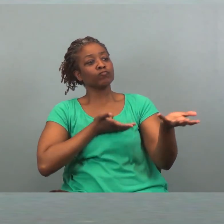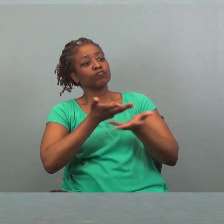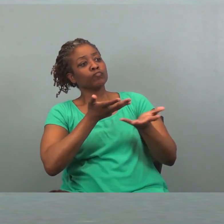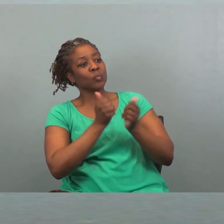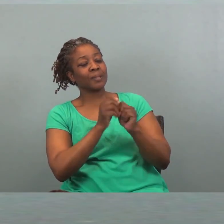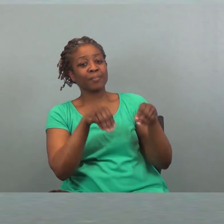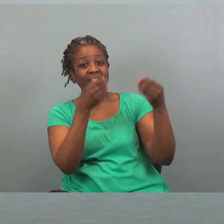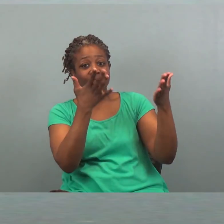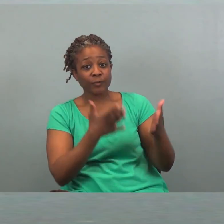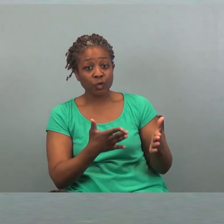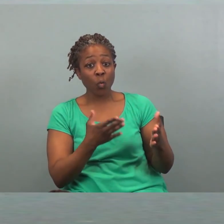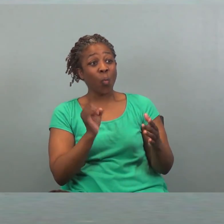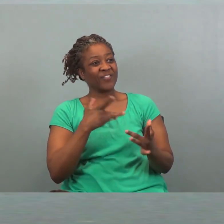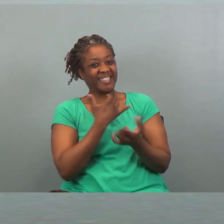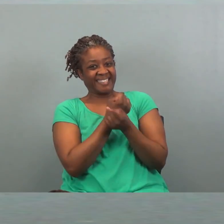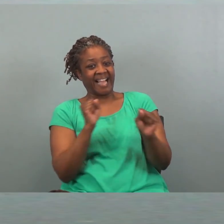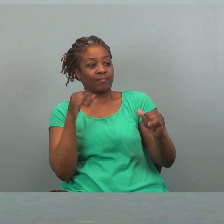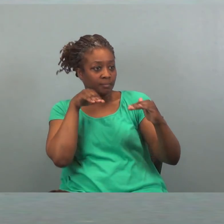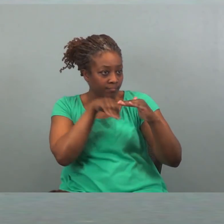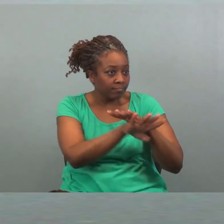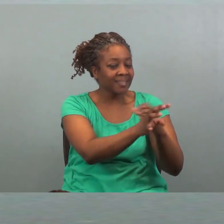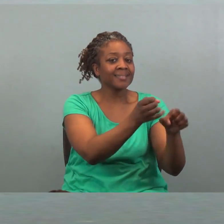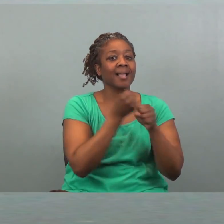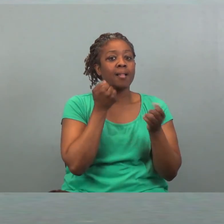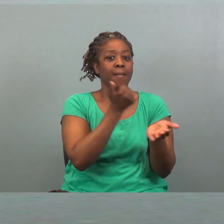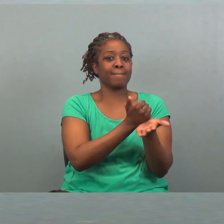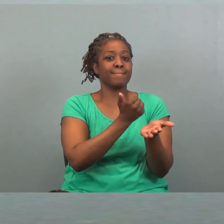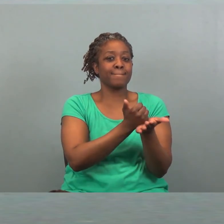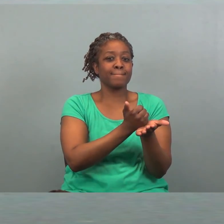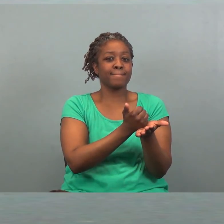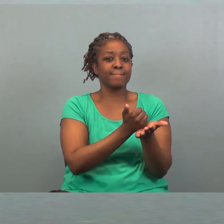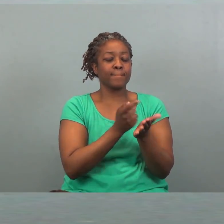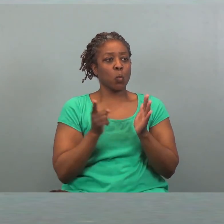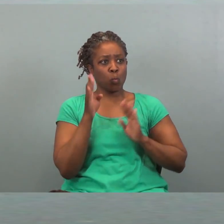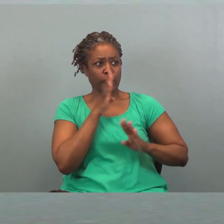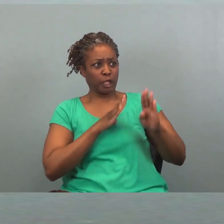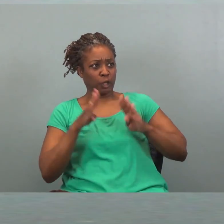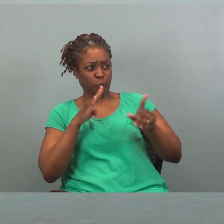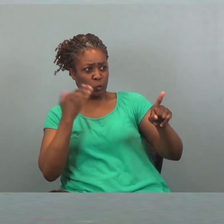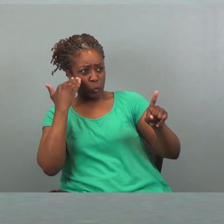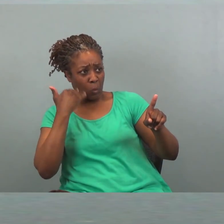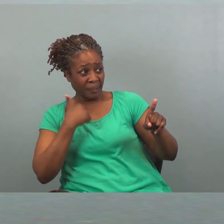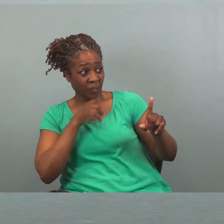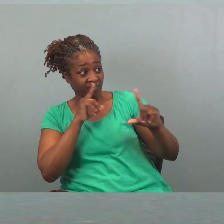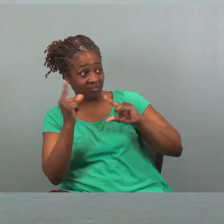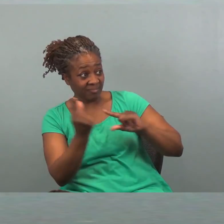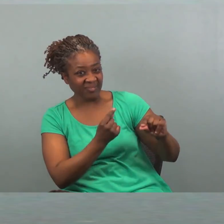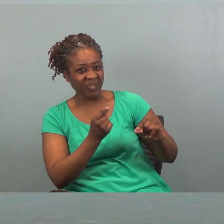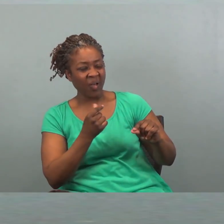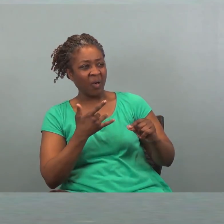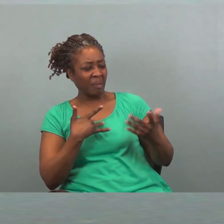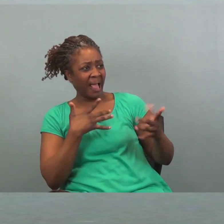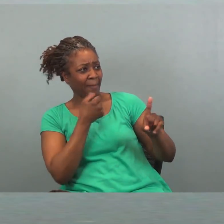as well as their safety in seeking help in the first place. Concerns about their private business being spread